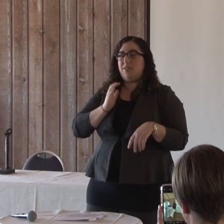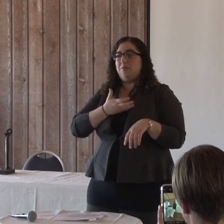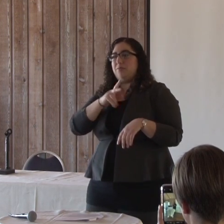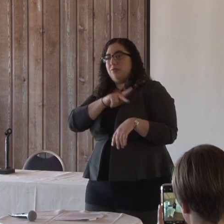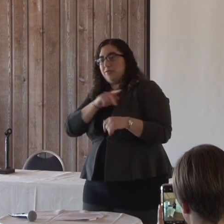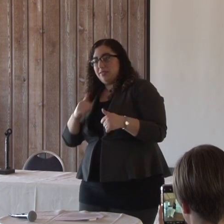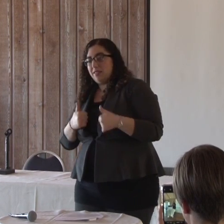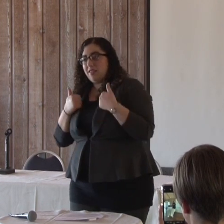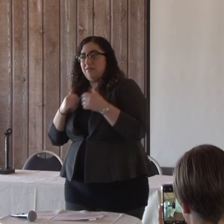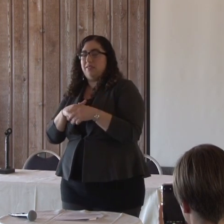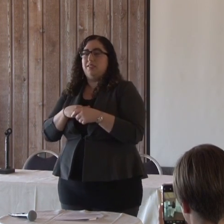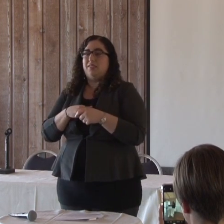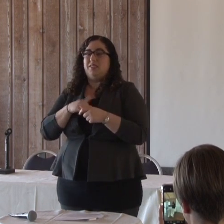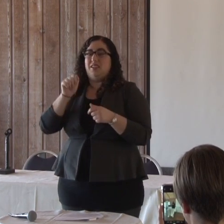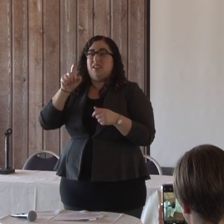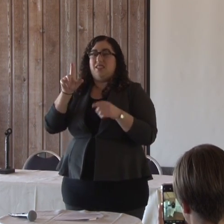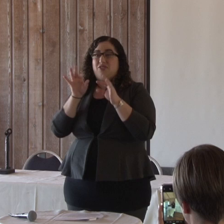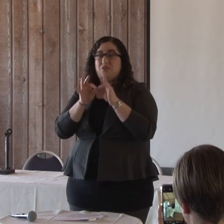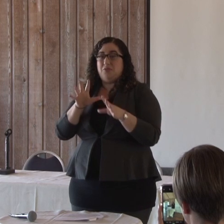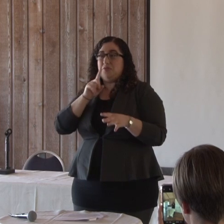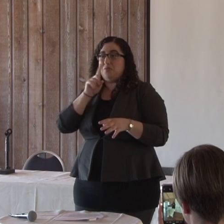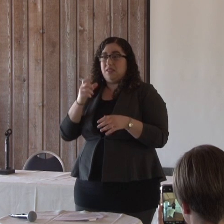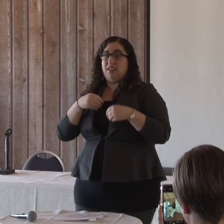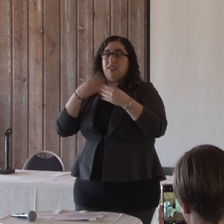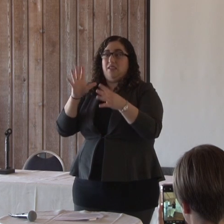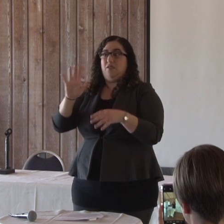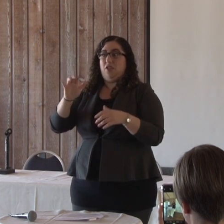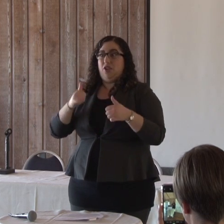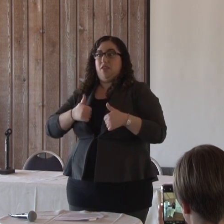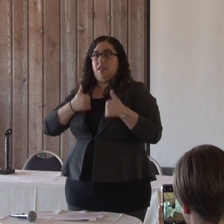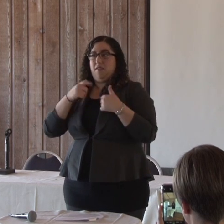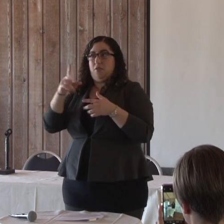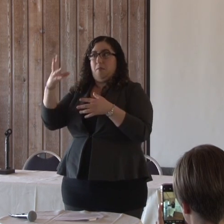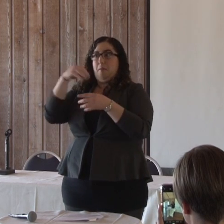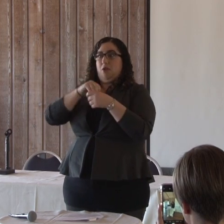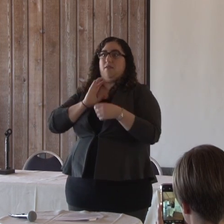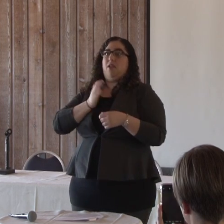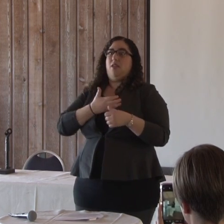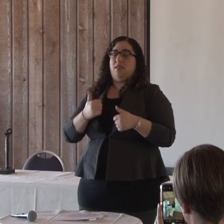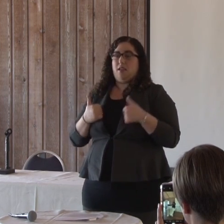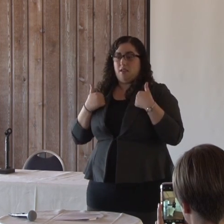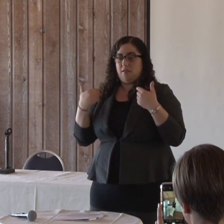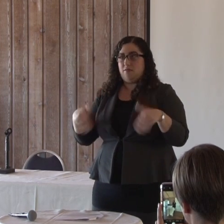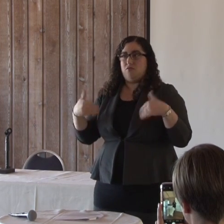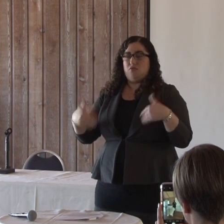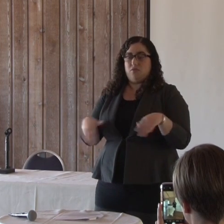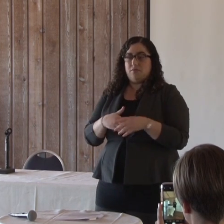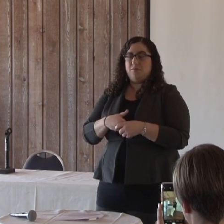to understand our peers, our colleagues. to support our lives both secular and personal.